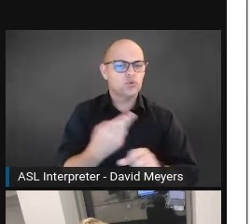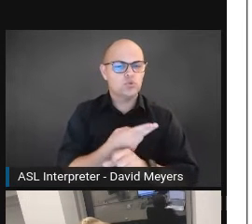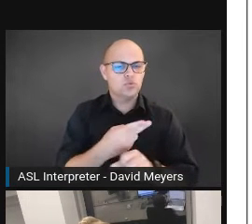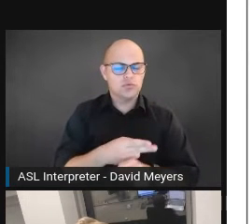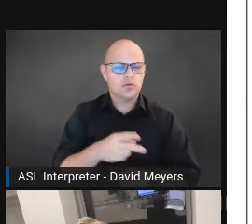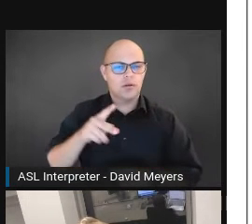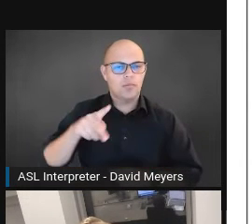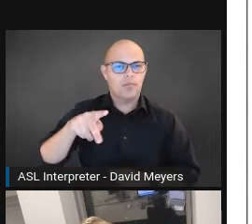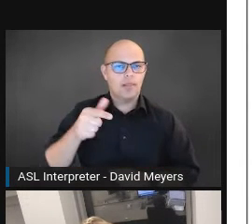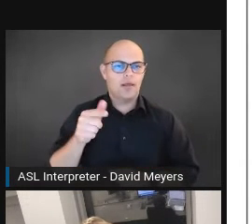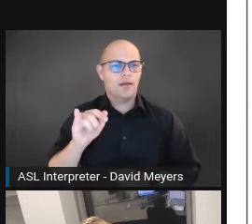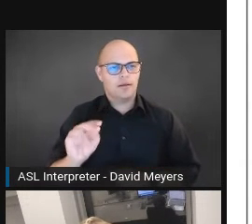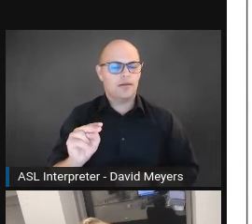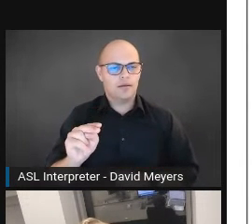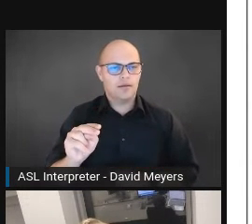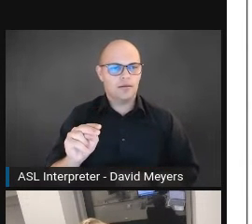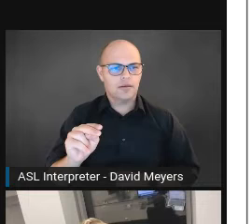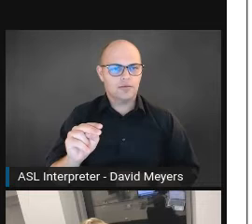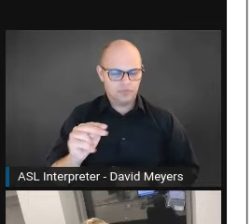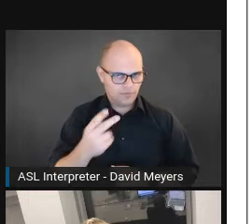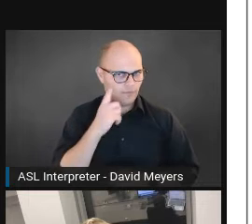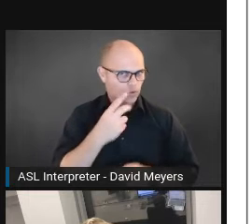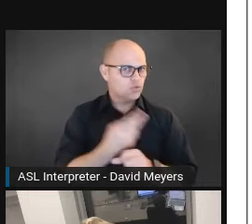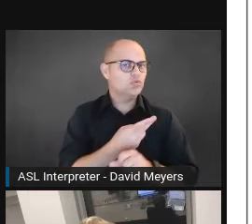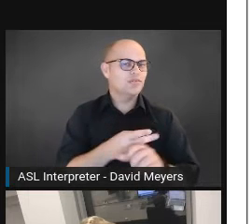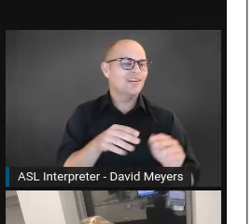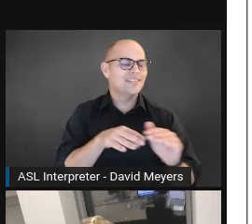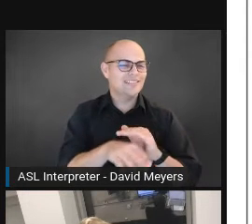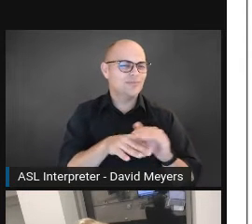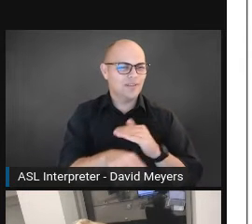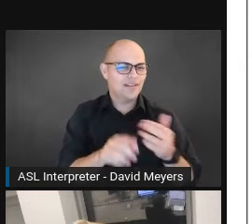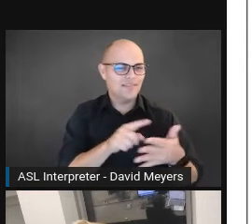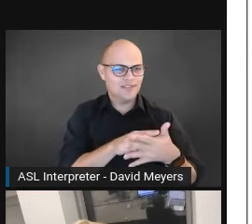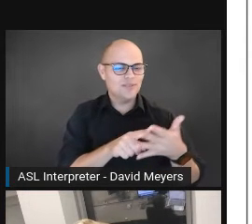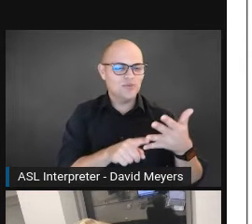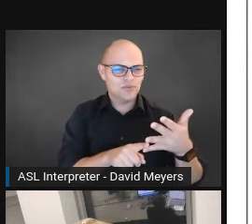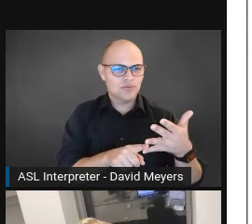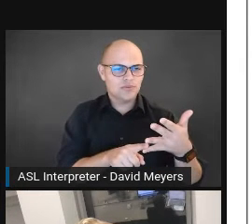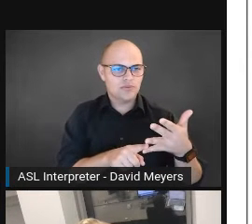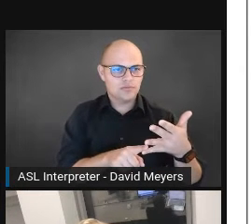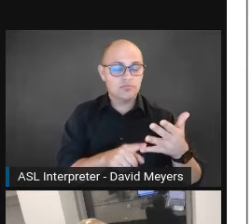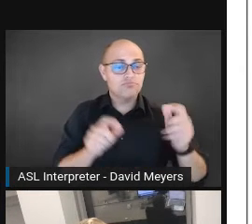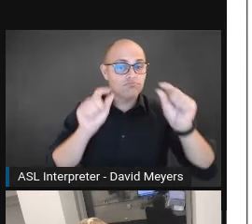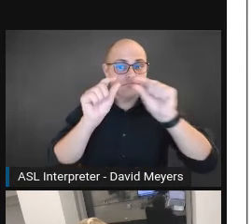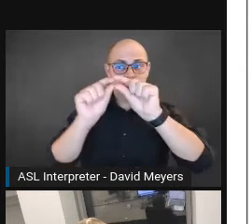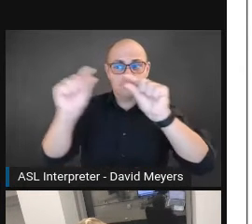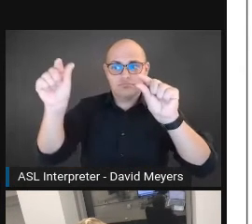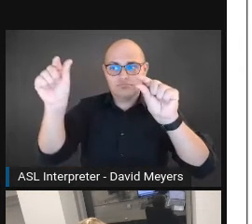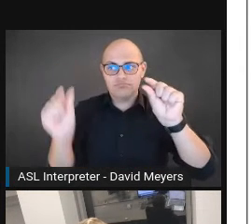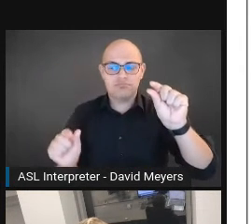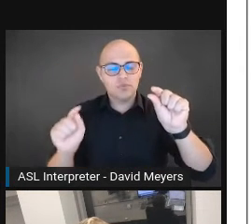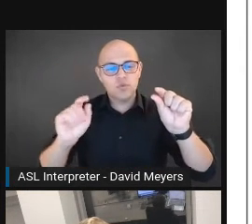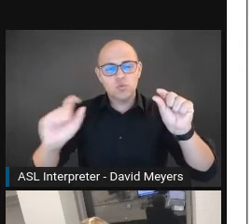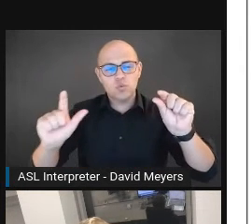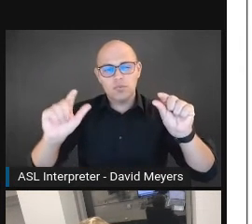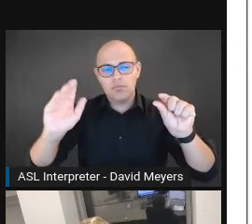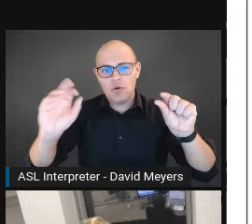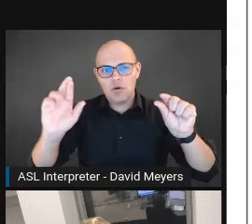to implement some accessibility features. The toolbar, how does it look, and is it a keyboard navigable?